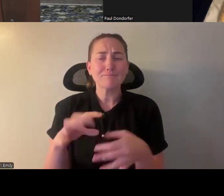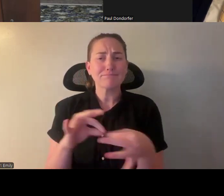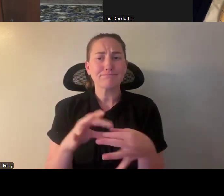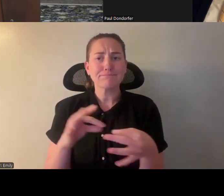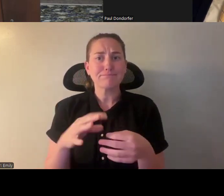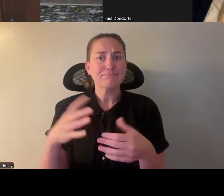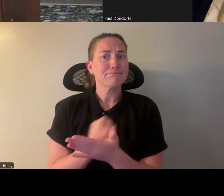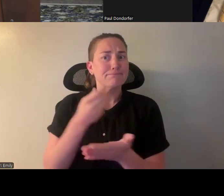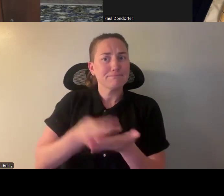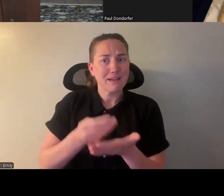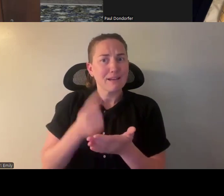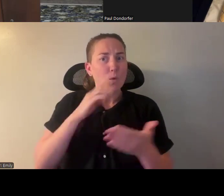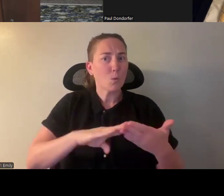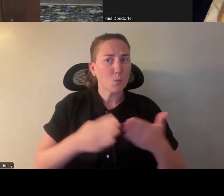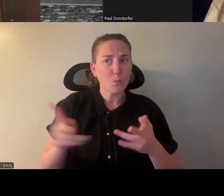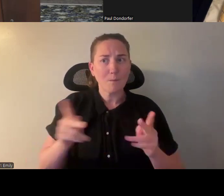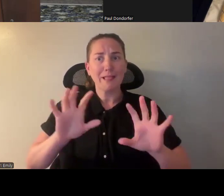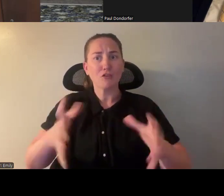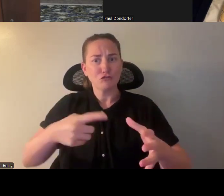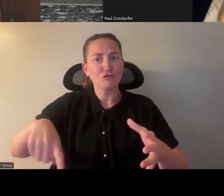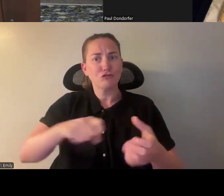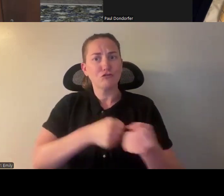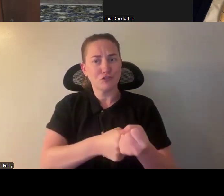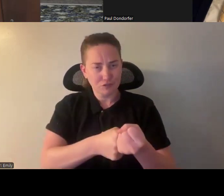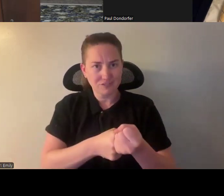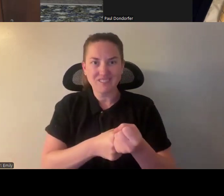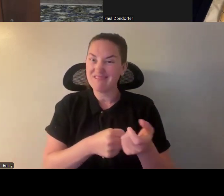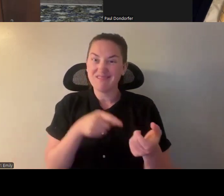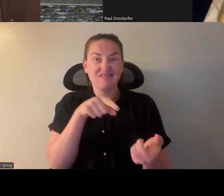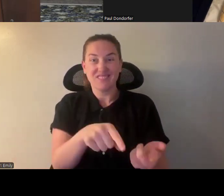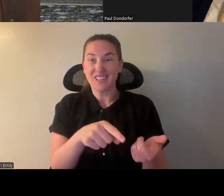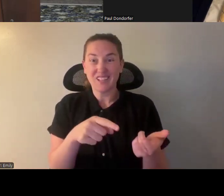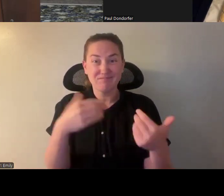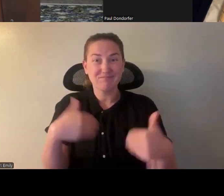for community and population Um you know that has been that has had every ounce of support stripped